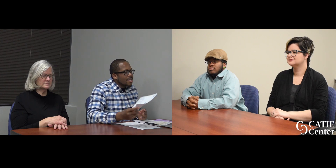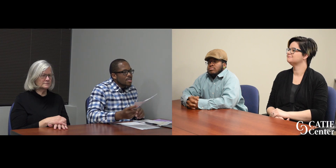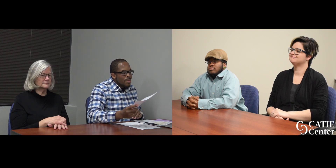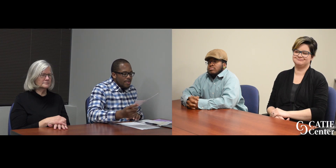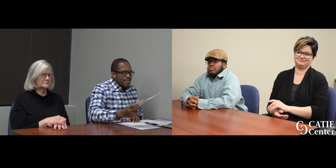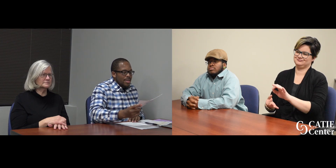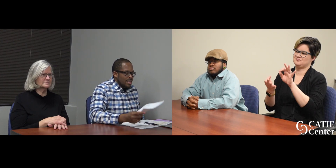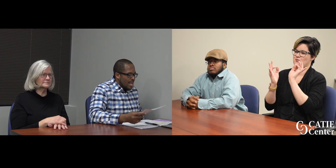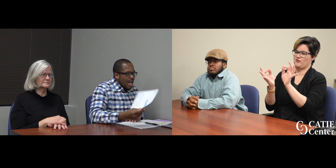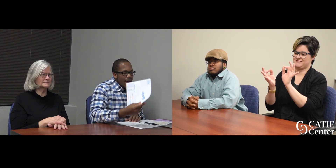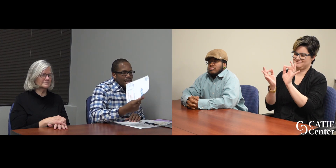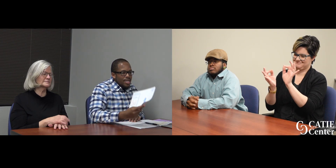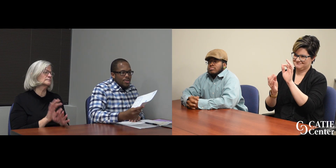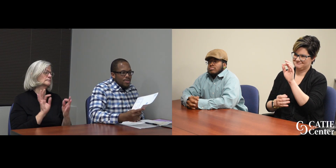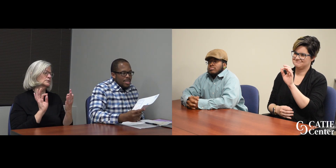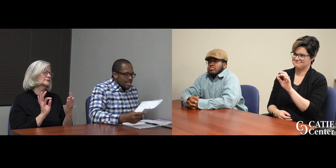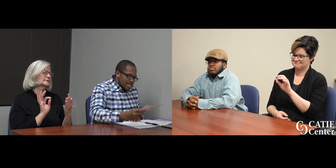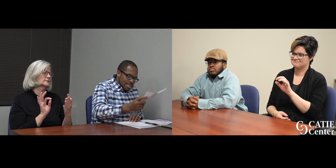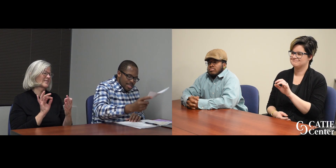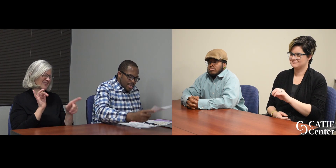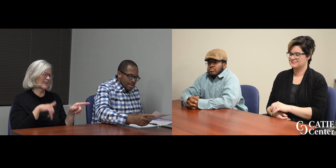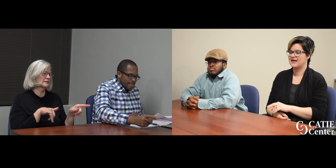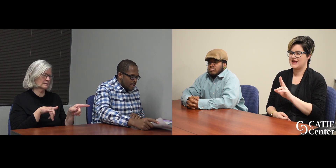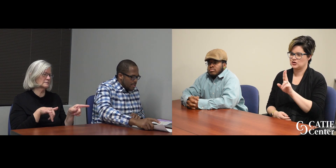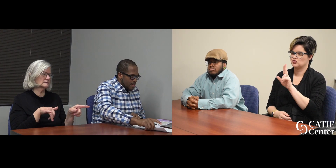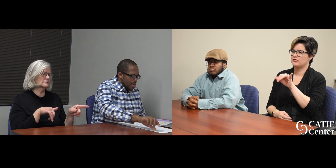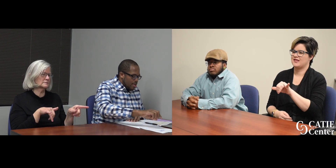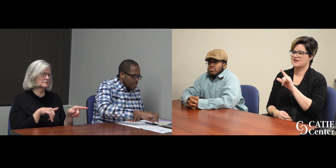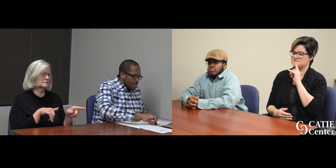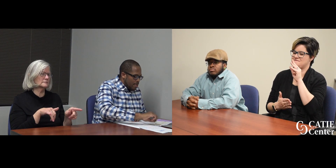Yes, this is perfect. I can use this to finish filling out your form.